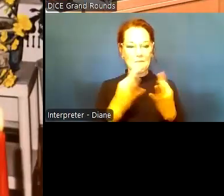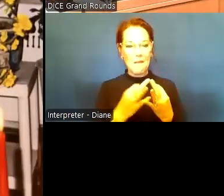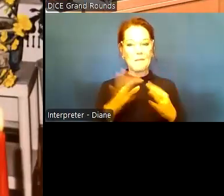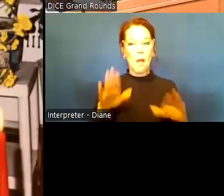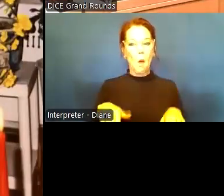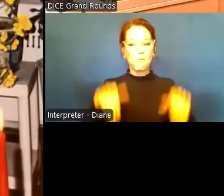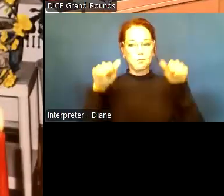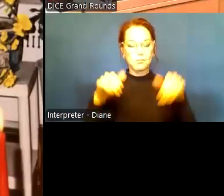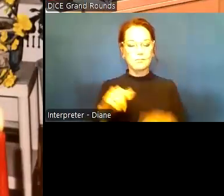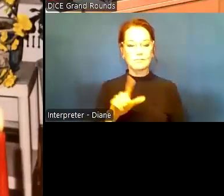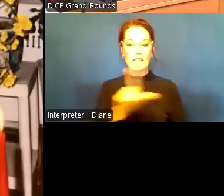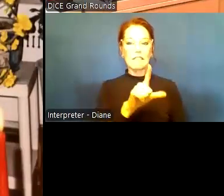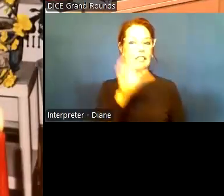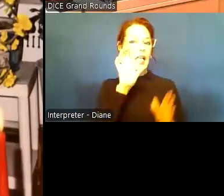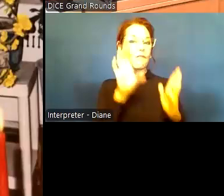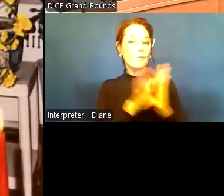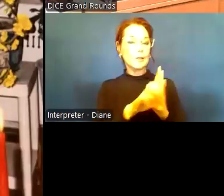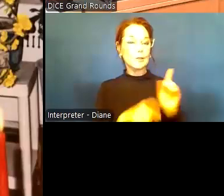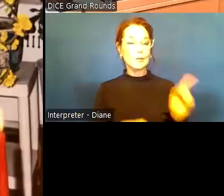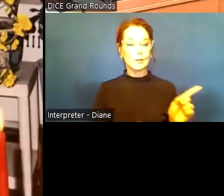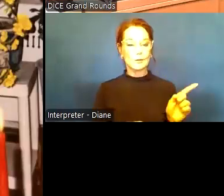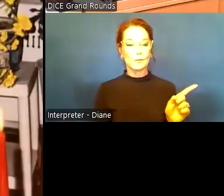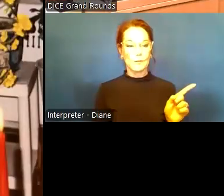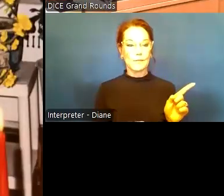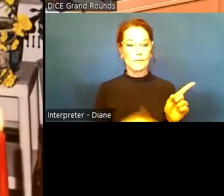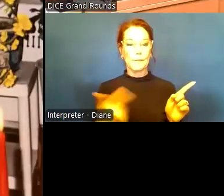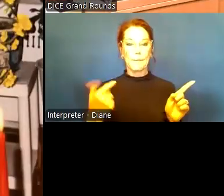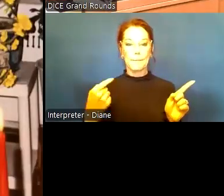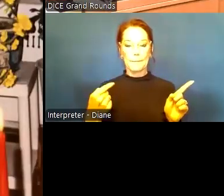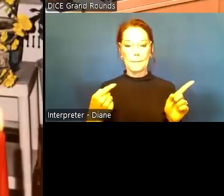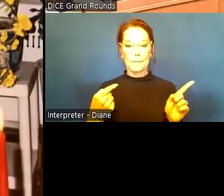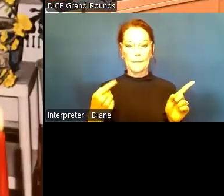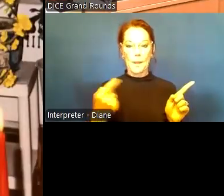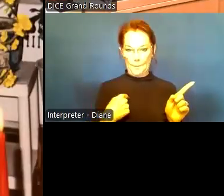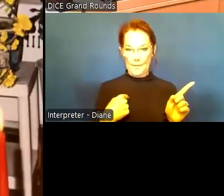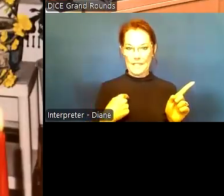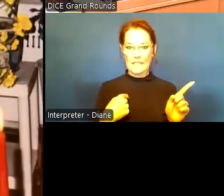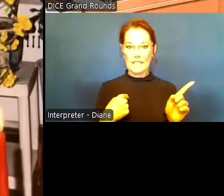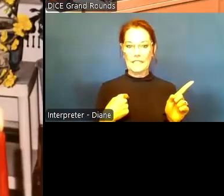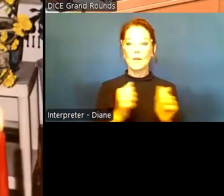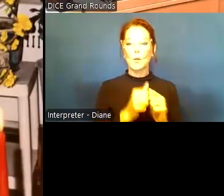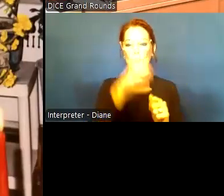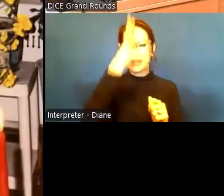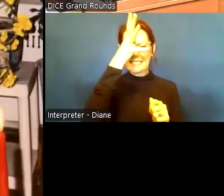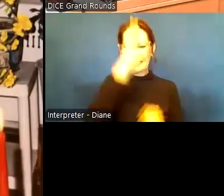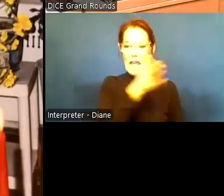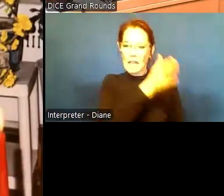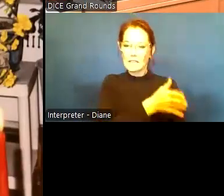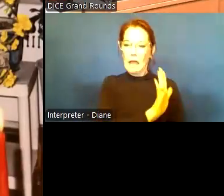is a picture um of uh me with my um dad's side of the family so all of my cousins and